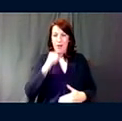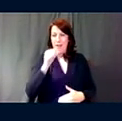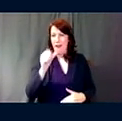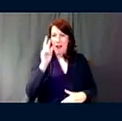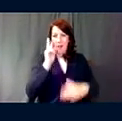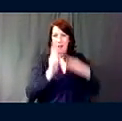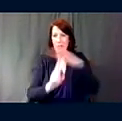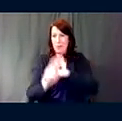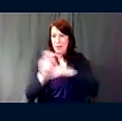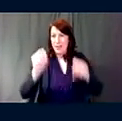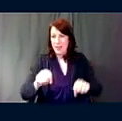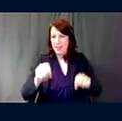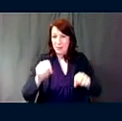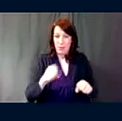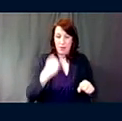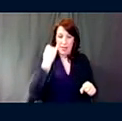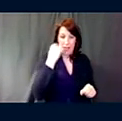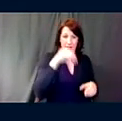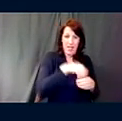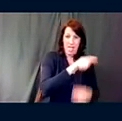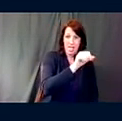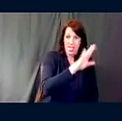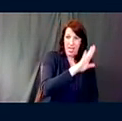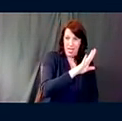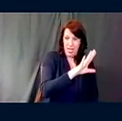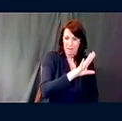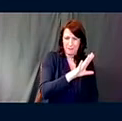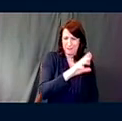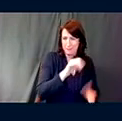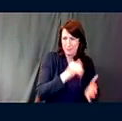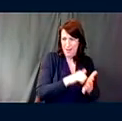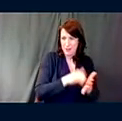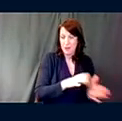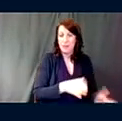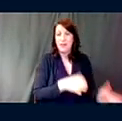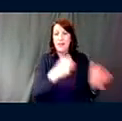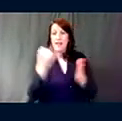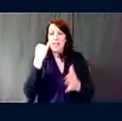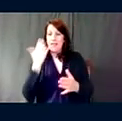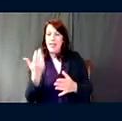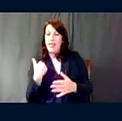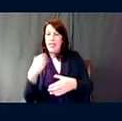PREDICTABLE IN A LABORATORY SETTING. SO IMAGINE HUMANS WITHIN THEIR